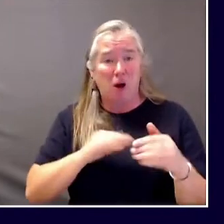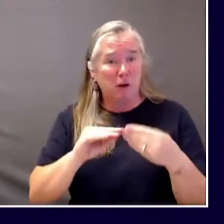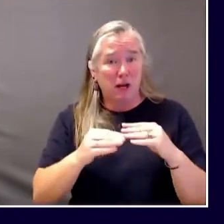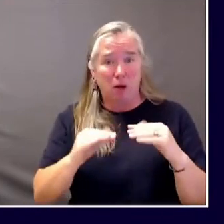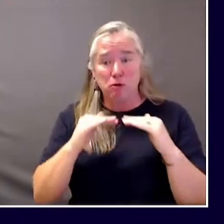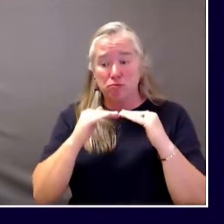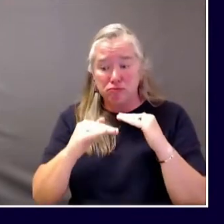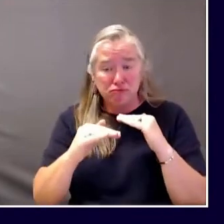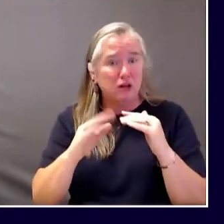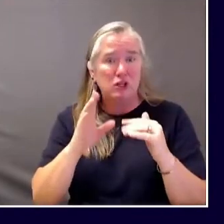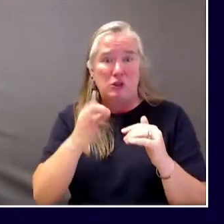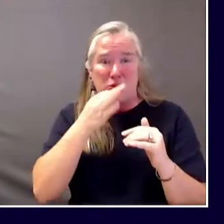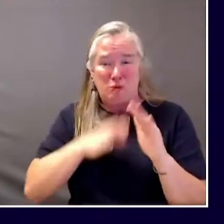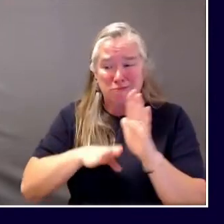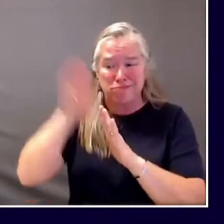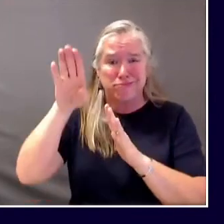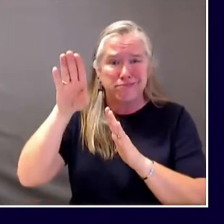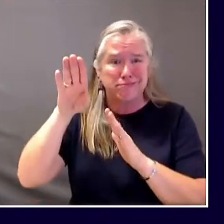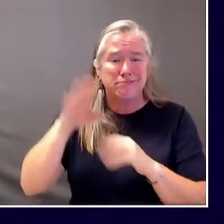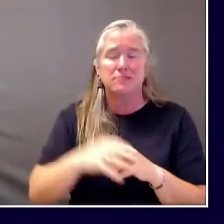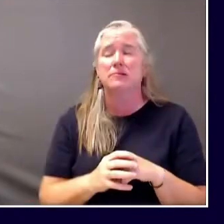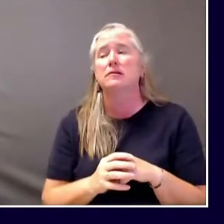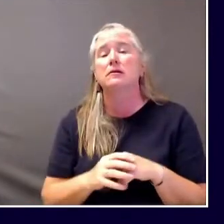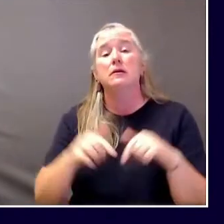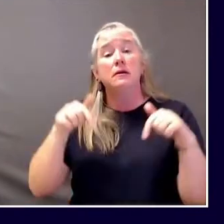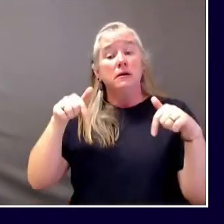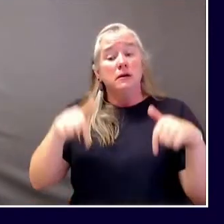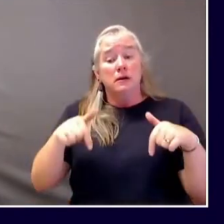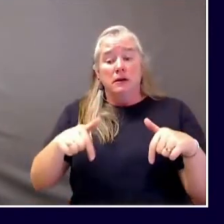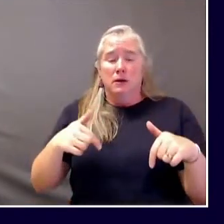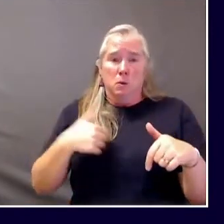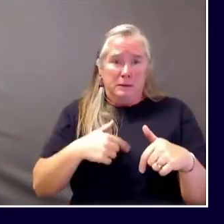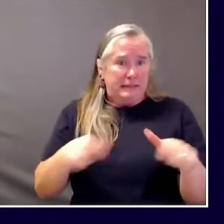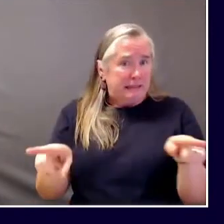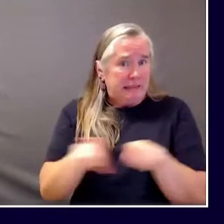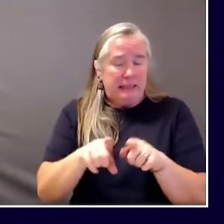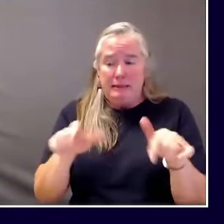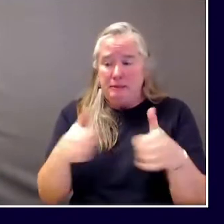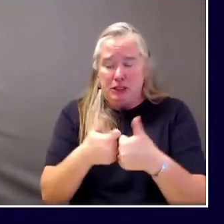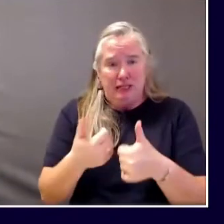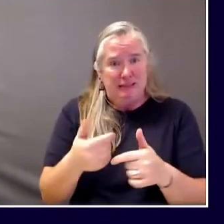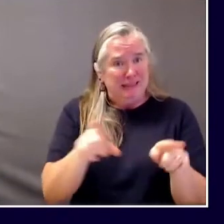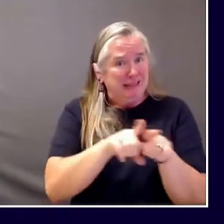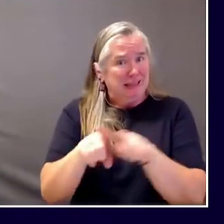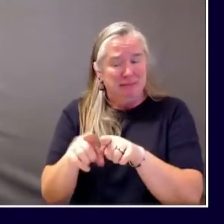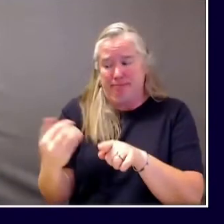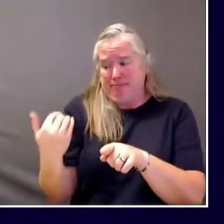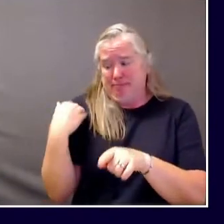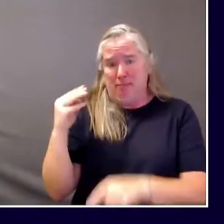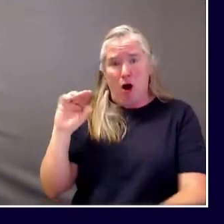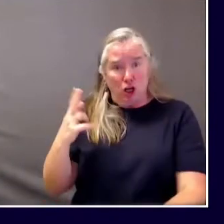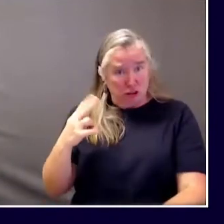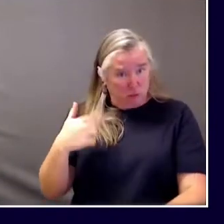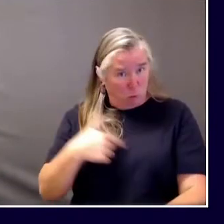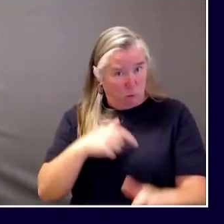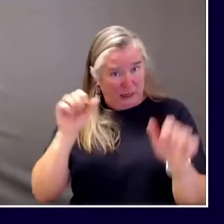the same one we faced back in